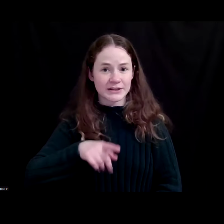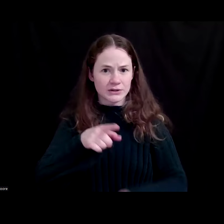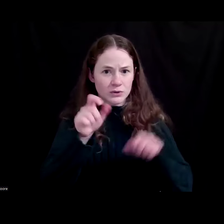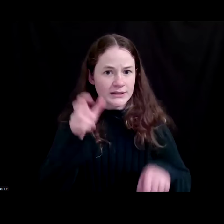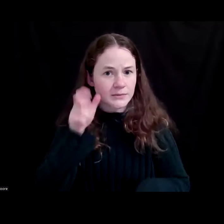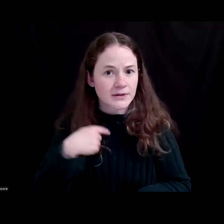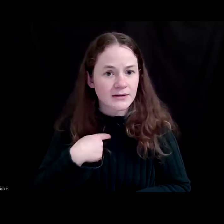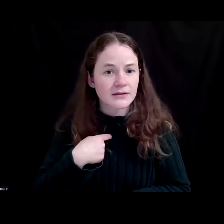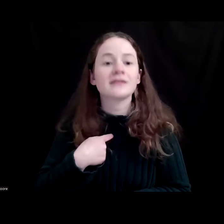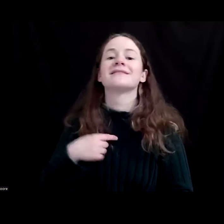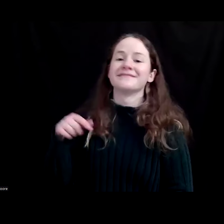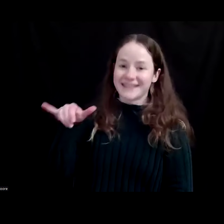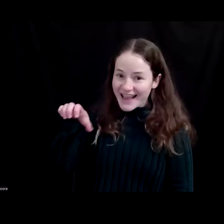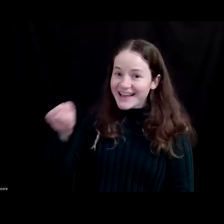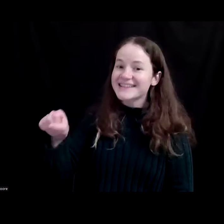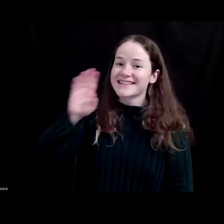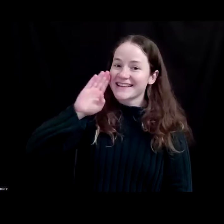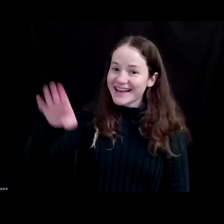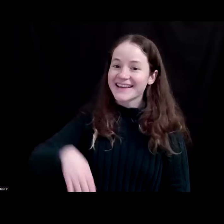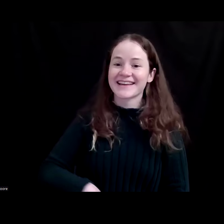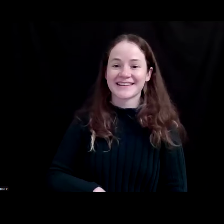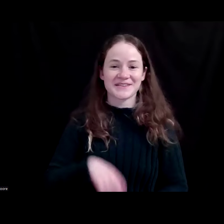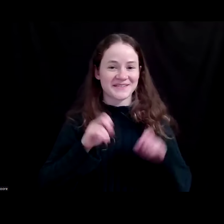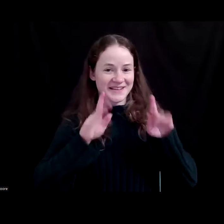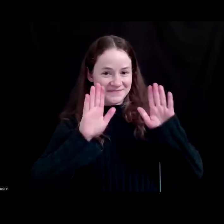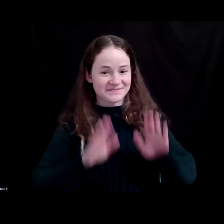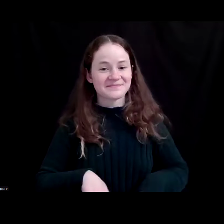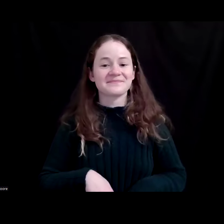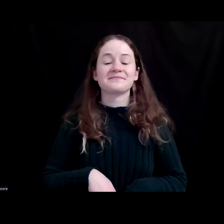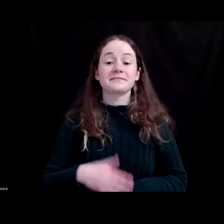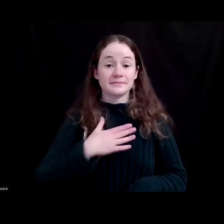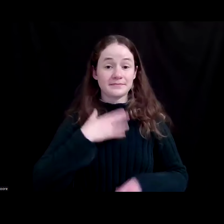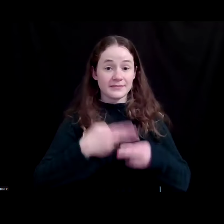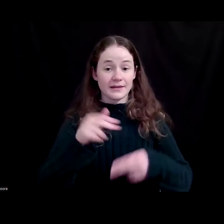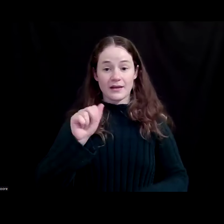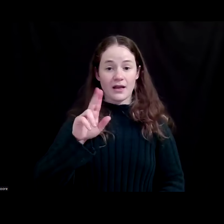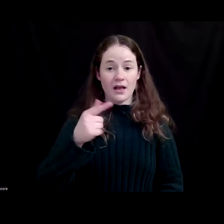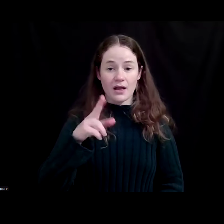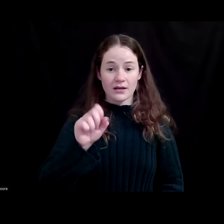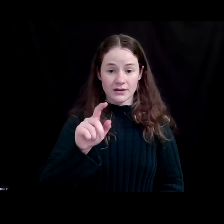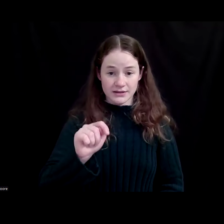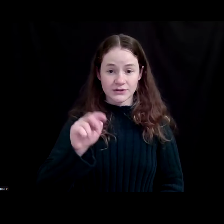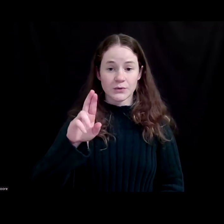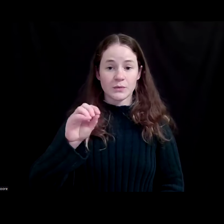I am. Hello. Hi. Great. So, um, uh, my name is August Romeo. I'm from Stony Brook Lend